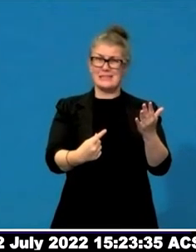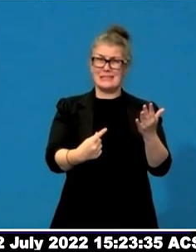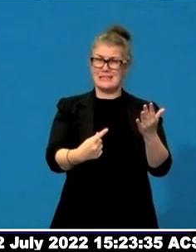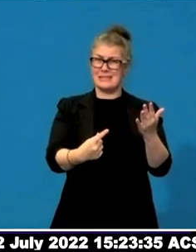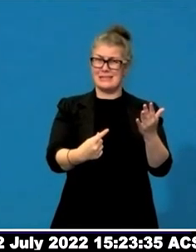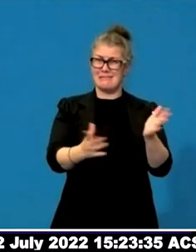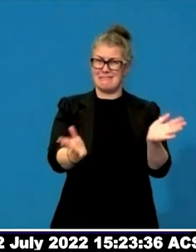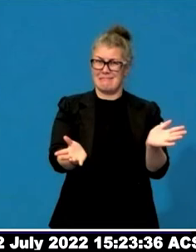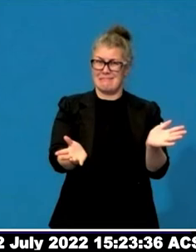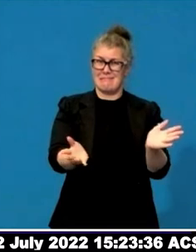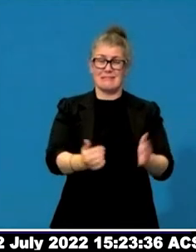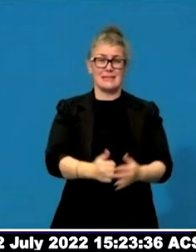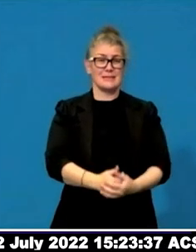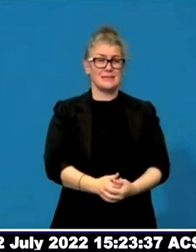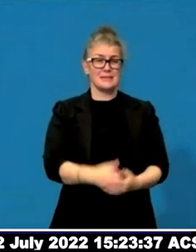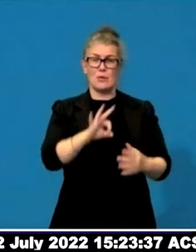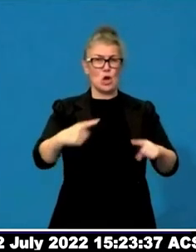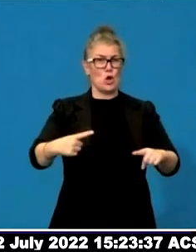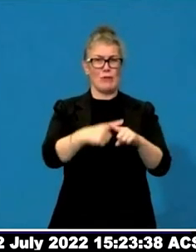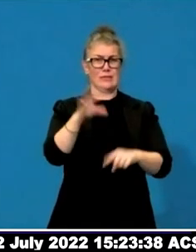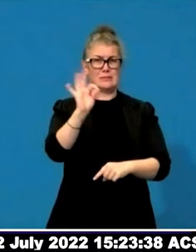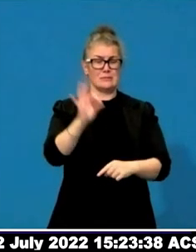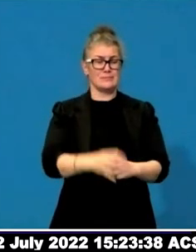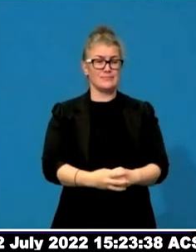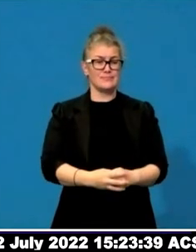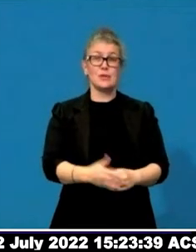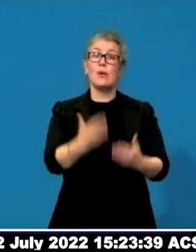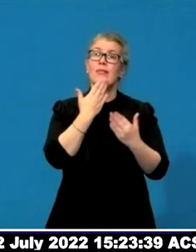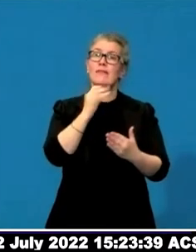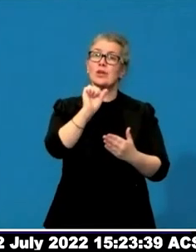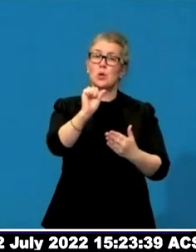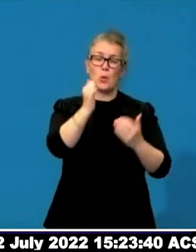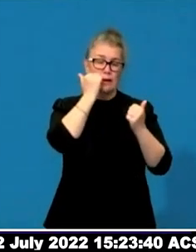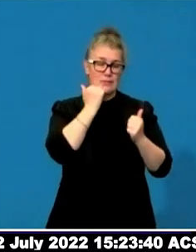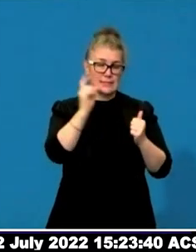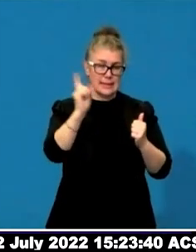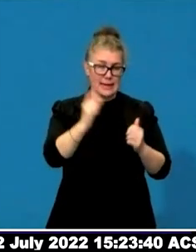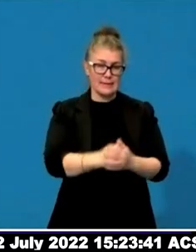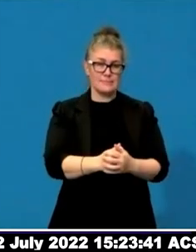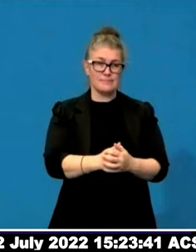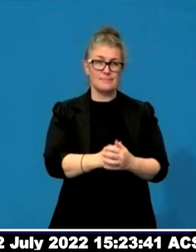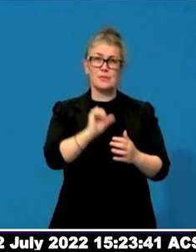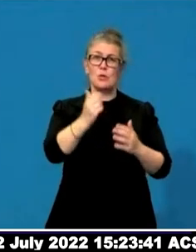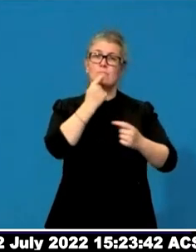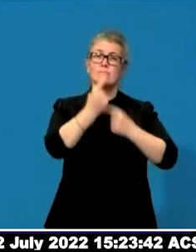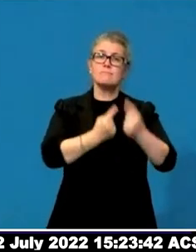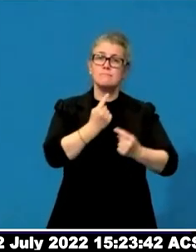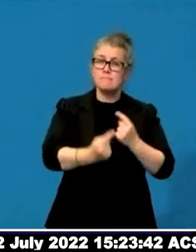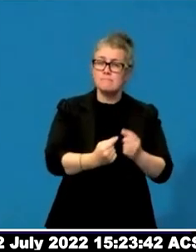All right. Thank you very much for your evidence, for the statement, and for explaining things to us today.